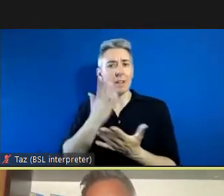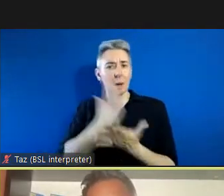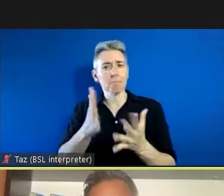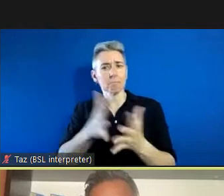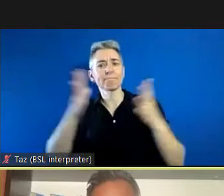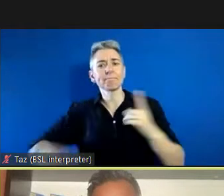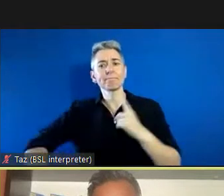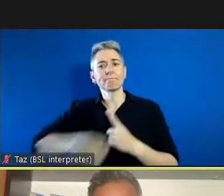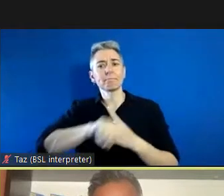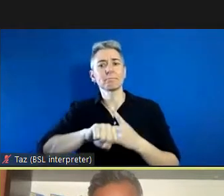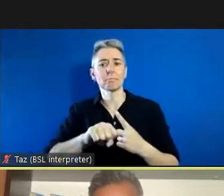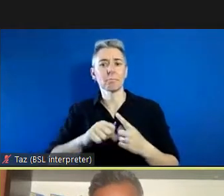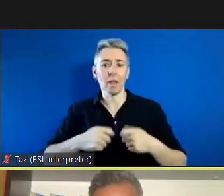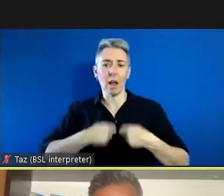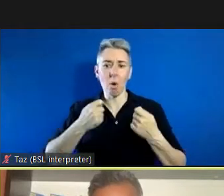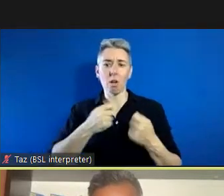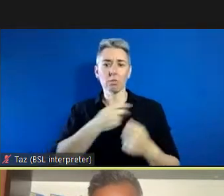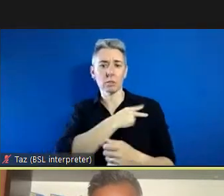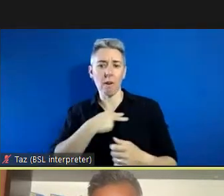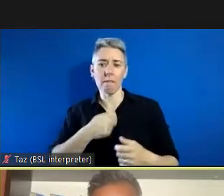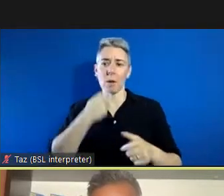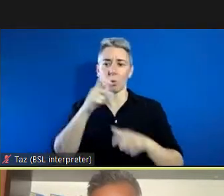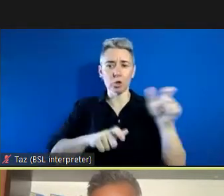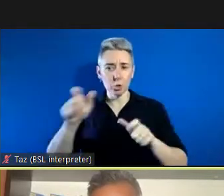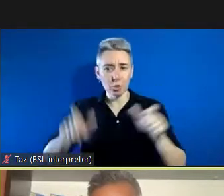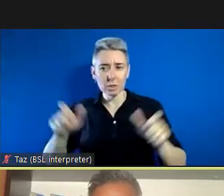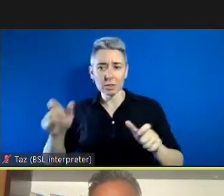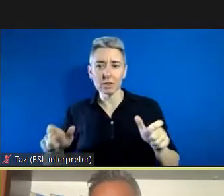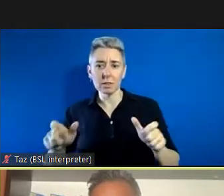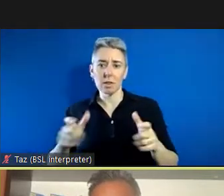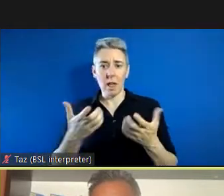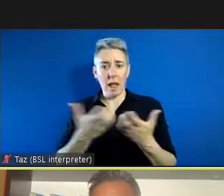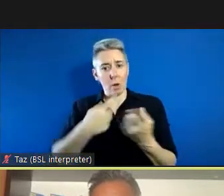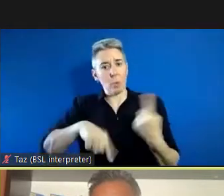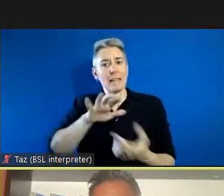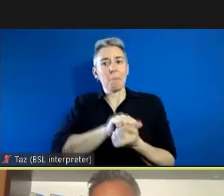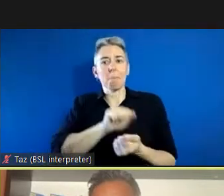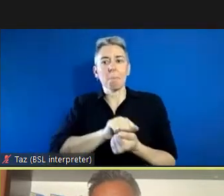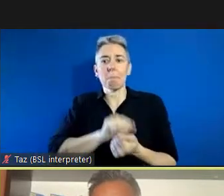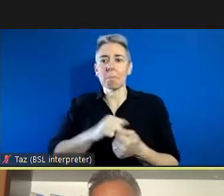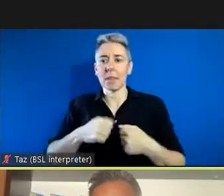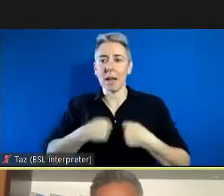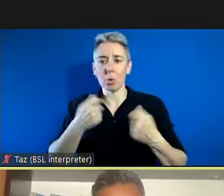the retention, and the participation of our students. It cannot happen so slow.